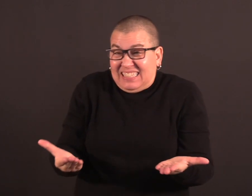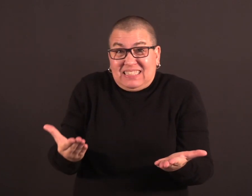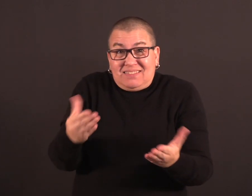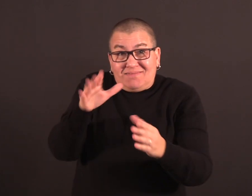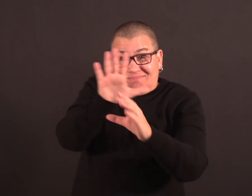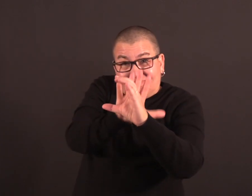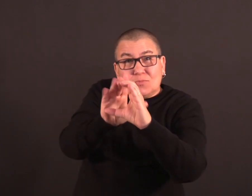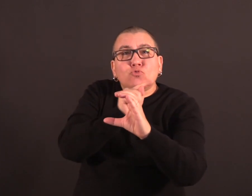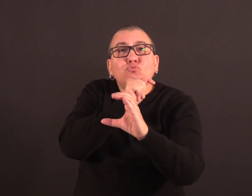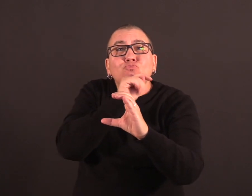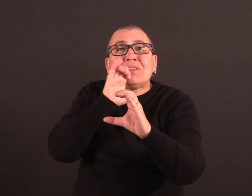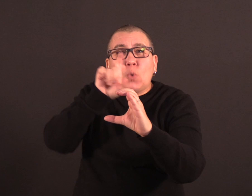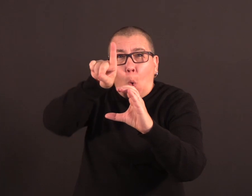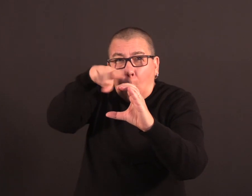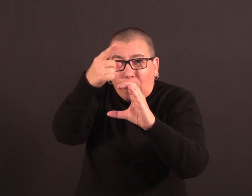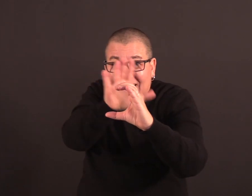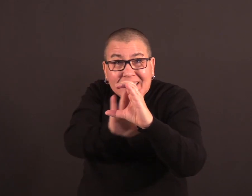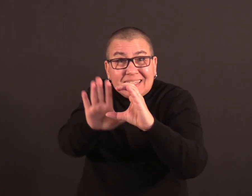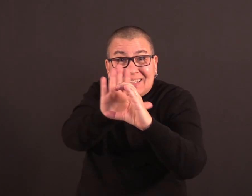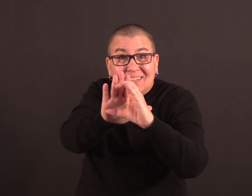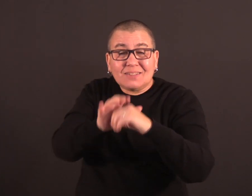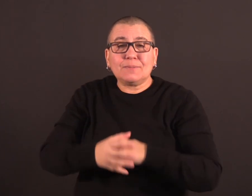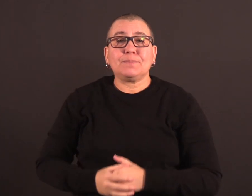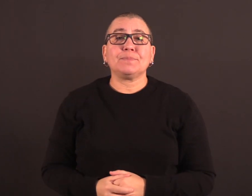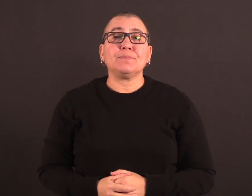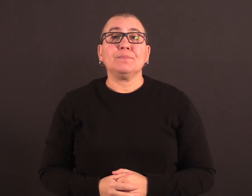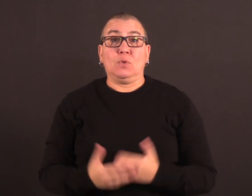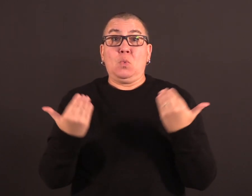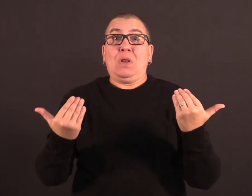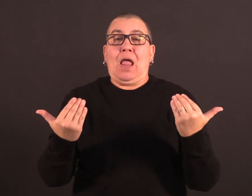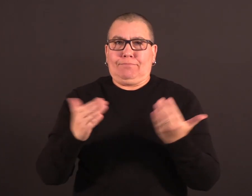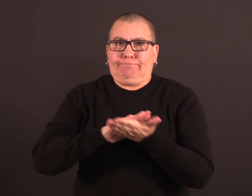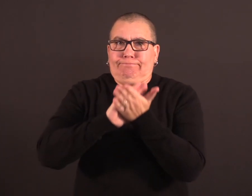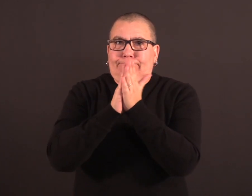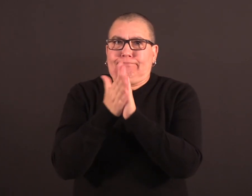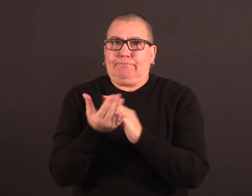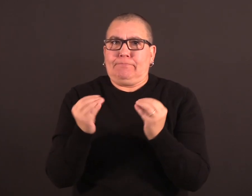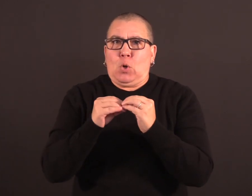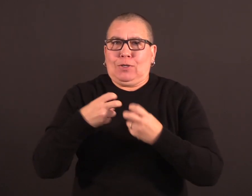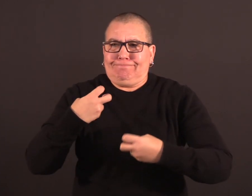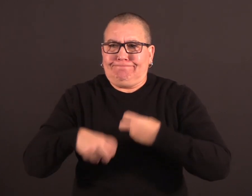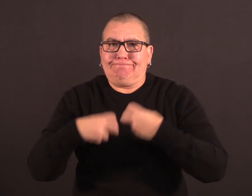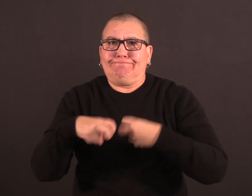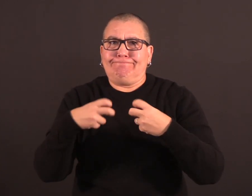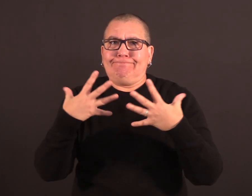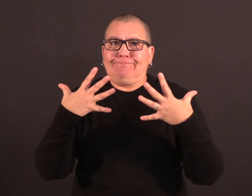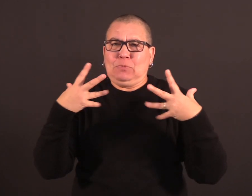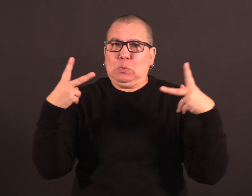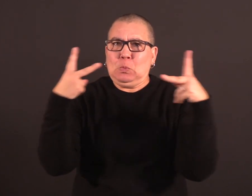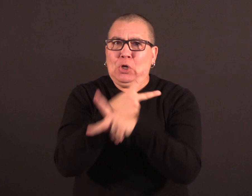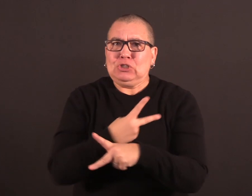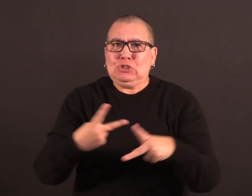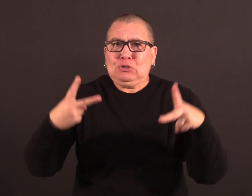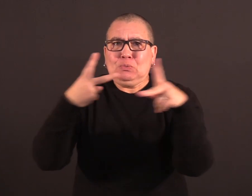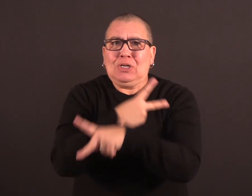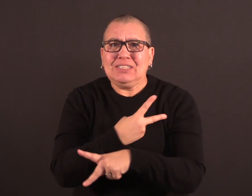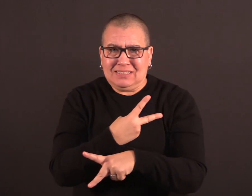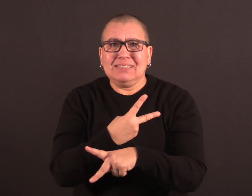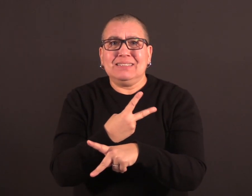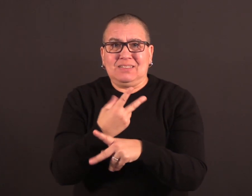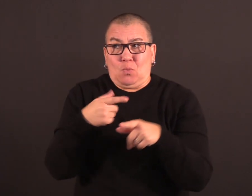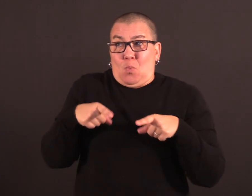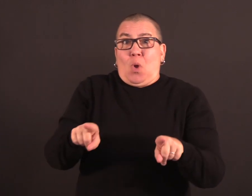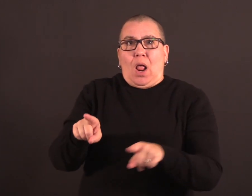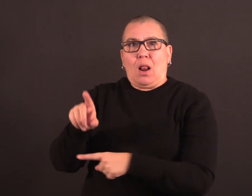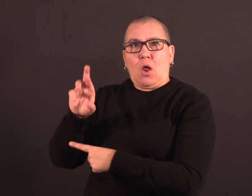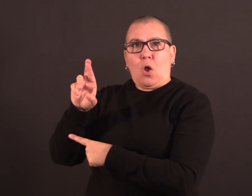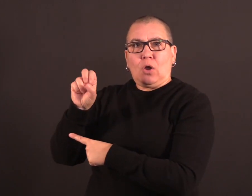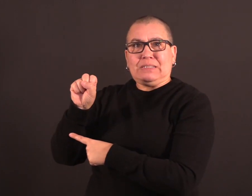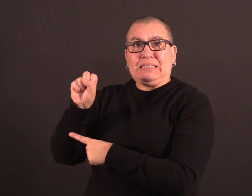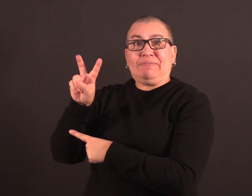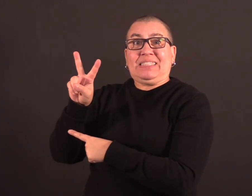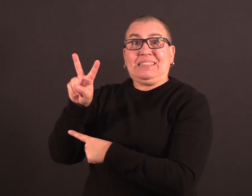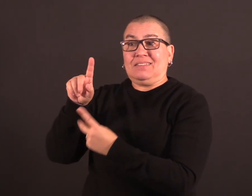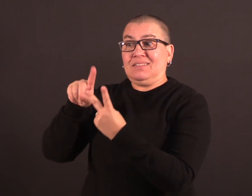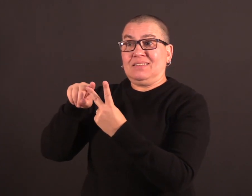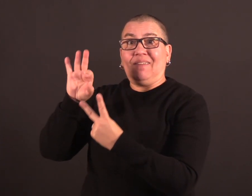hospital admissions for RSV went up by 44 cases in one week in the Twin Cities alone.